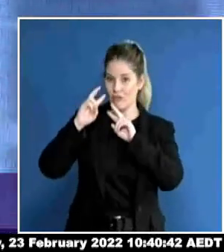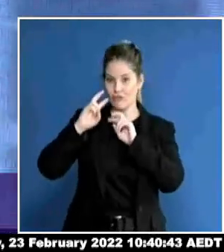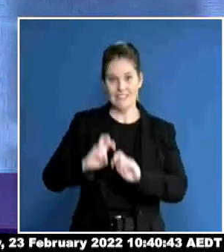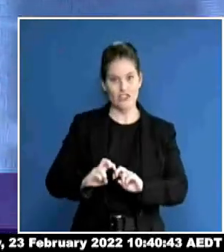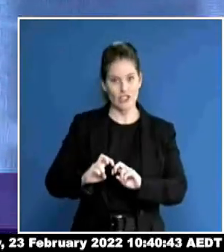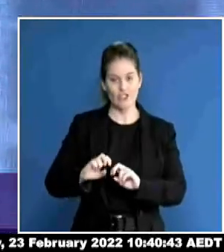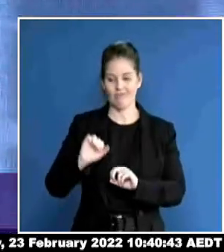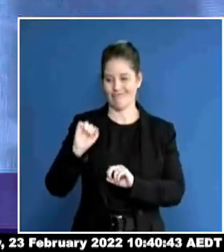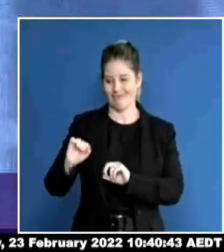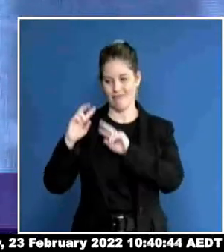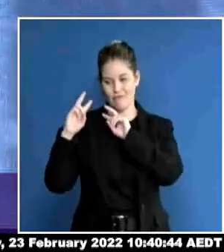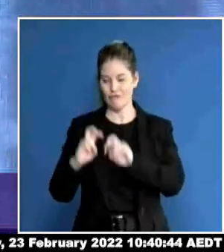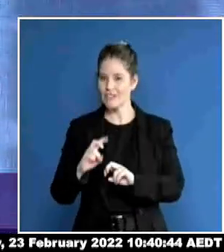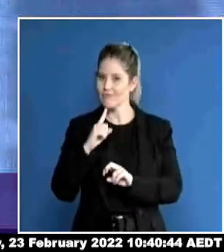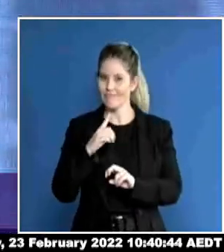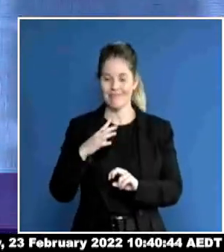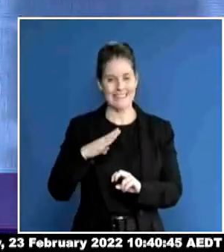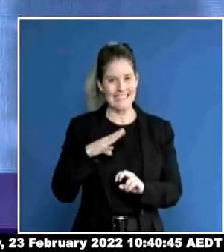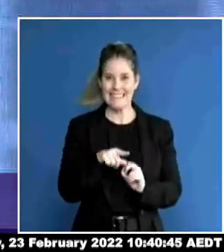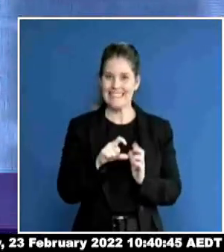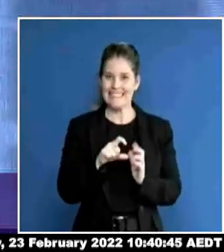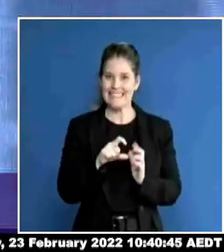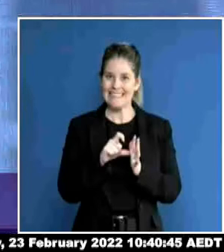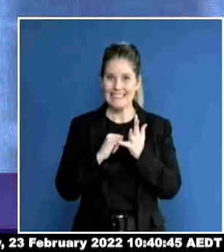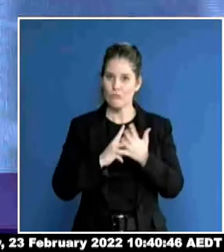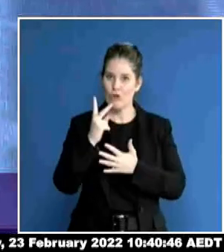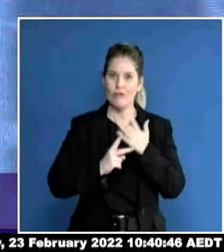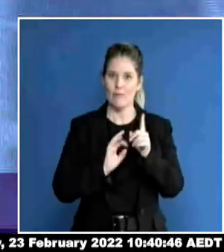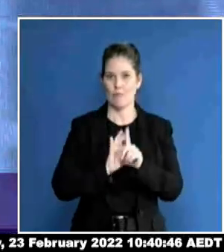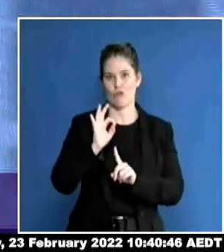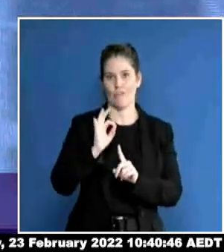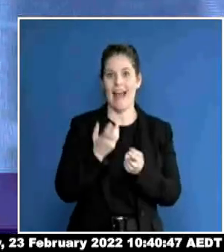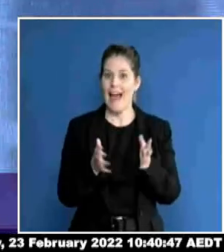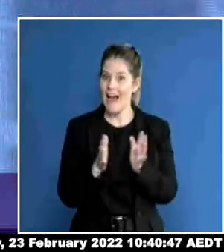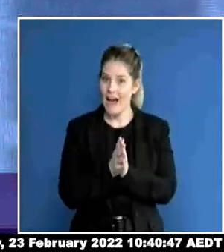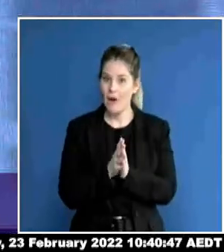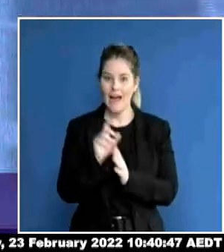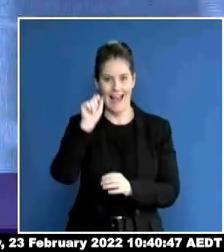understanding the perspectives of job seekers with disability and the perspectives